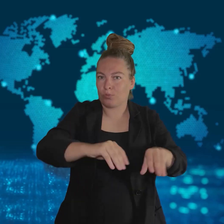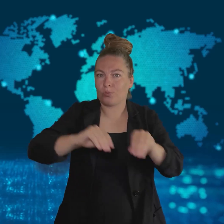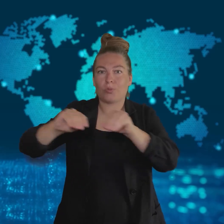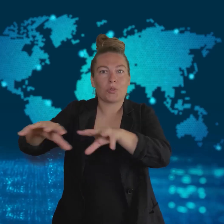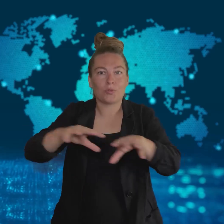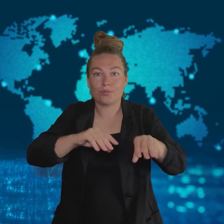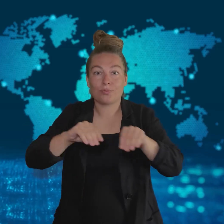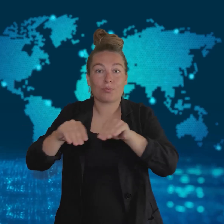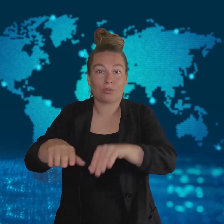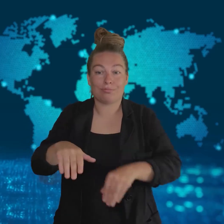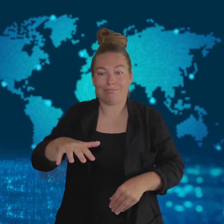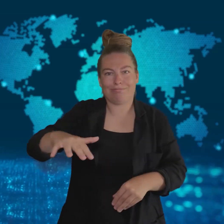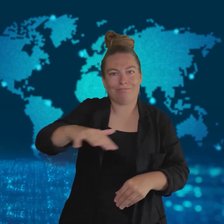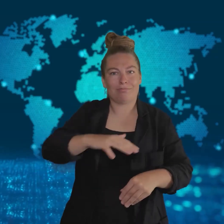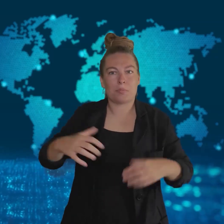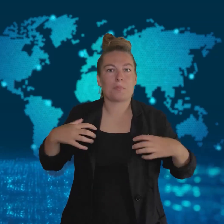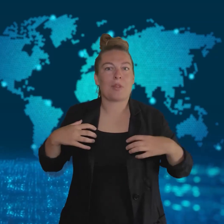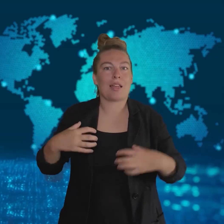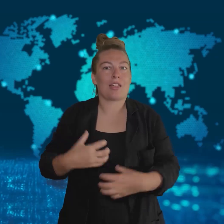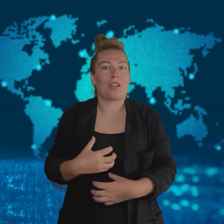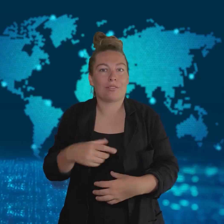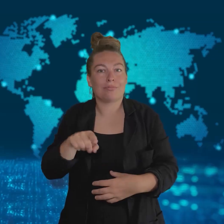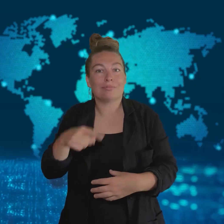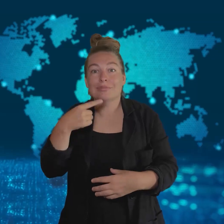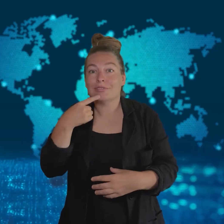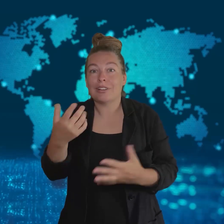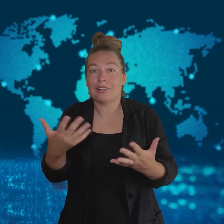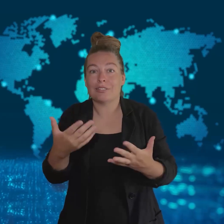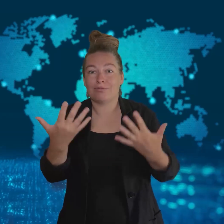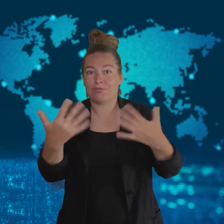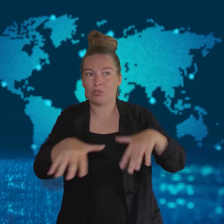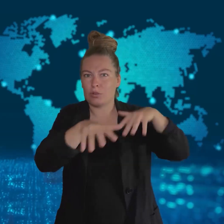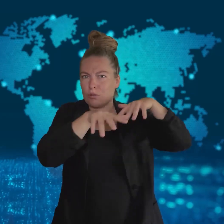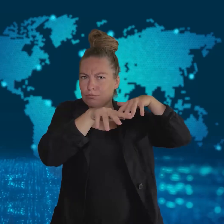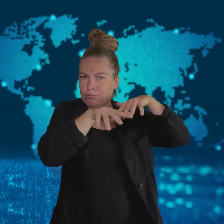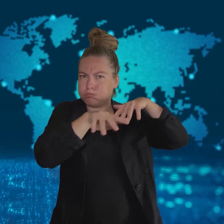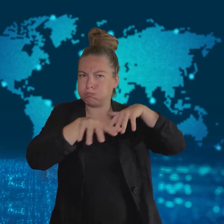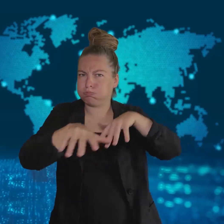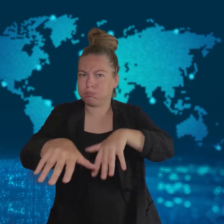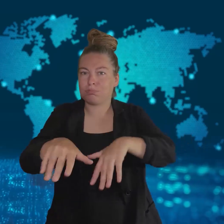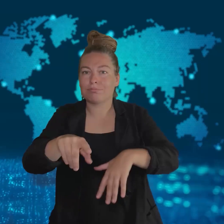The village mayor commented after the collapse.